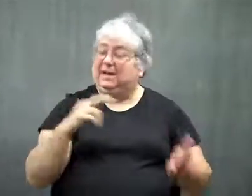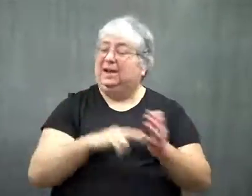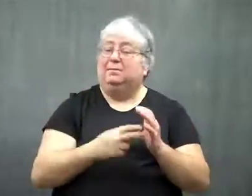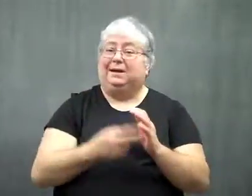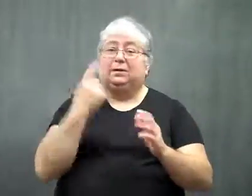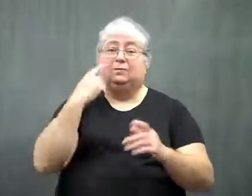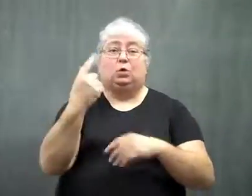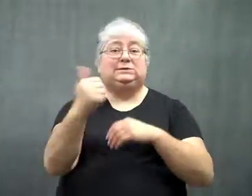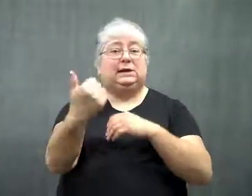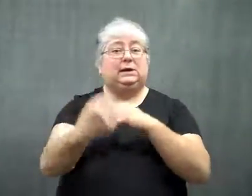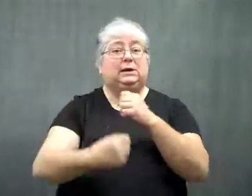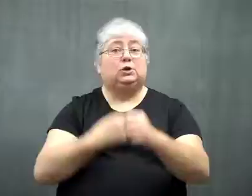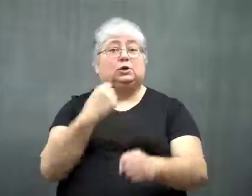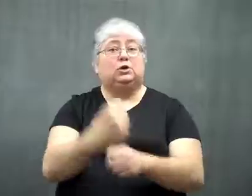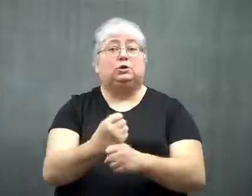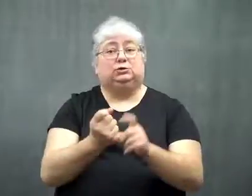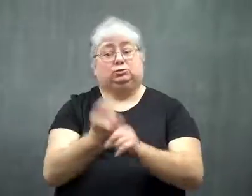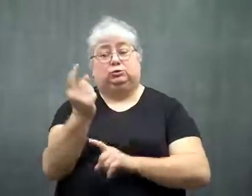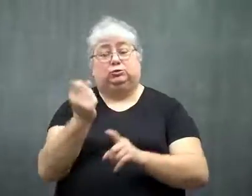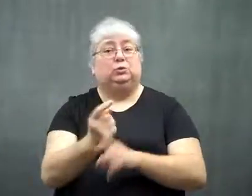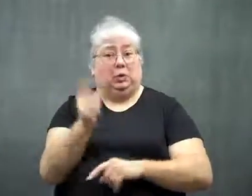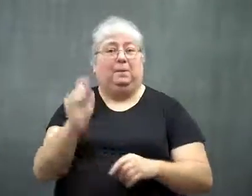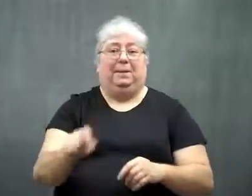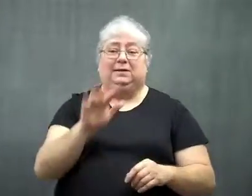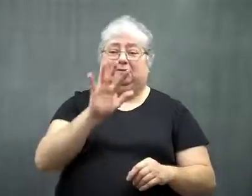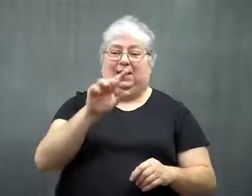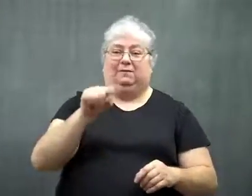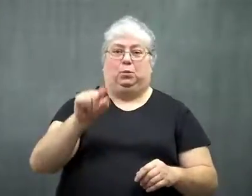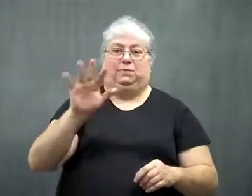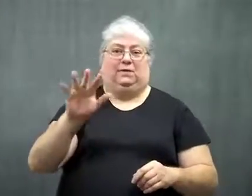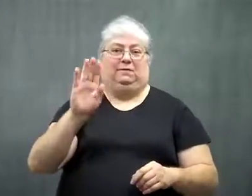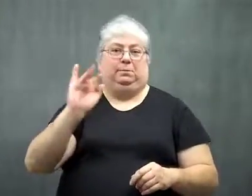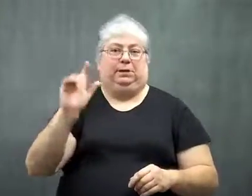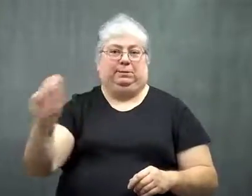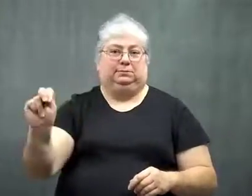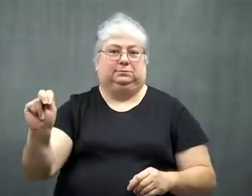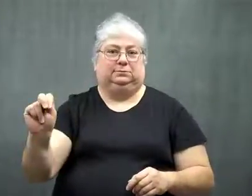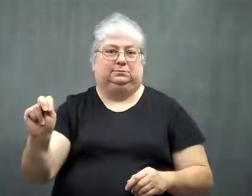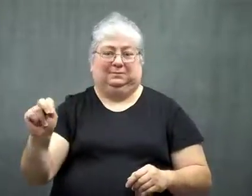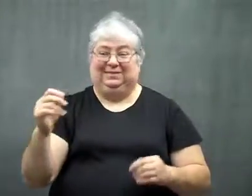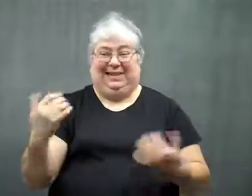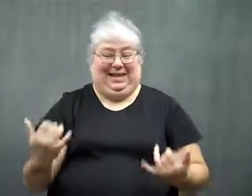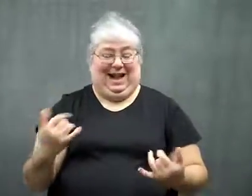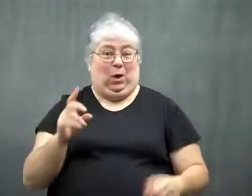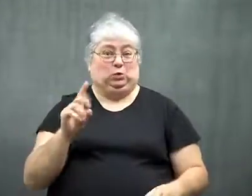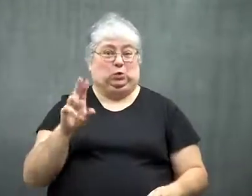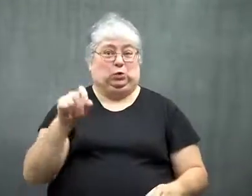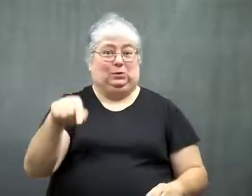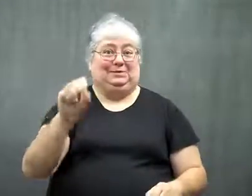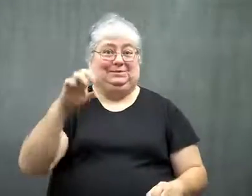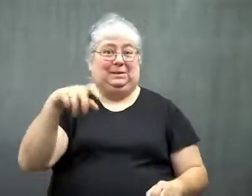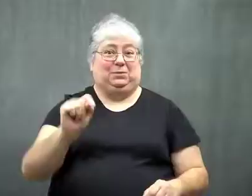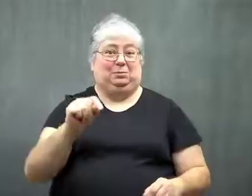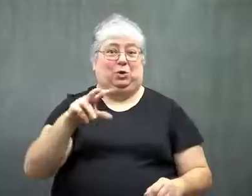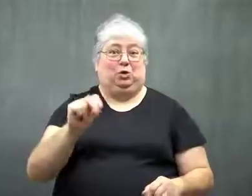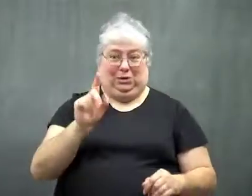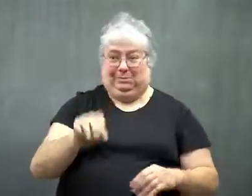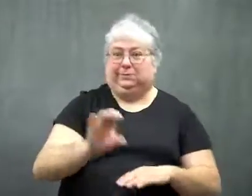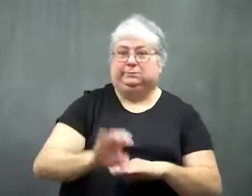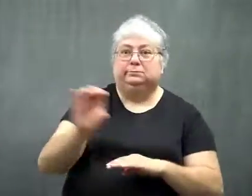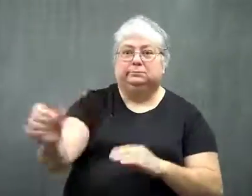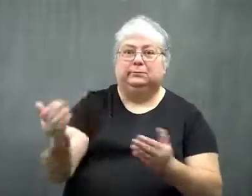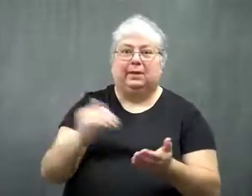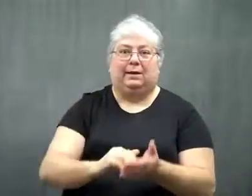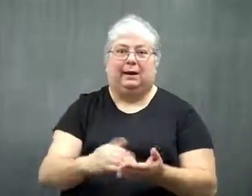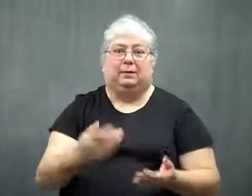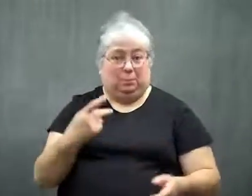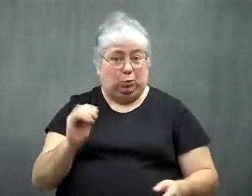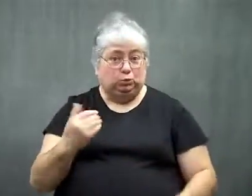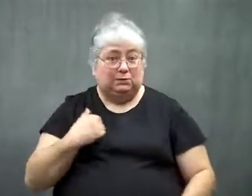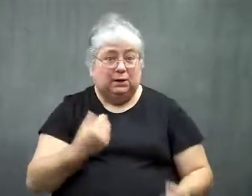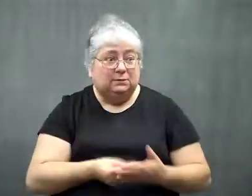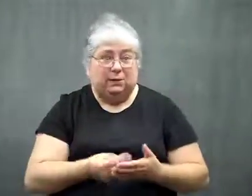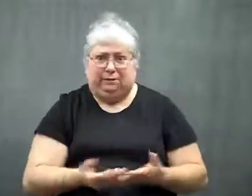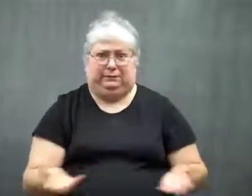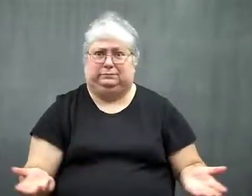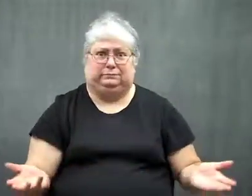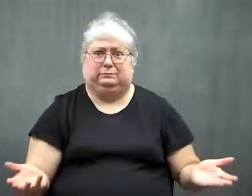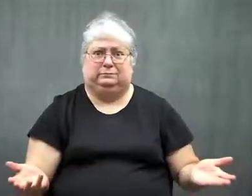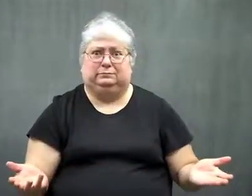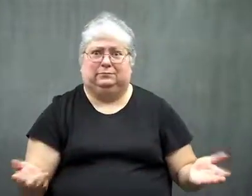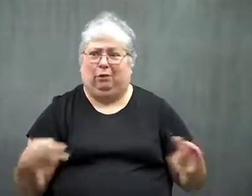It has to pay $5.5 billion each year for 10 years.